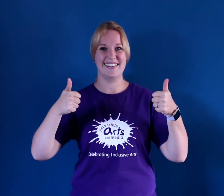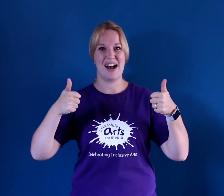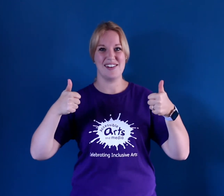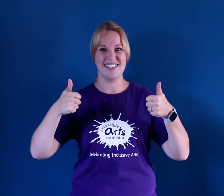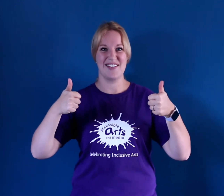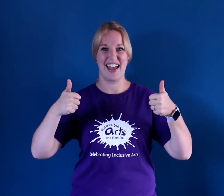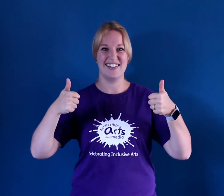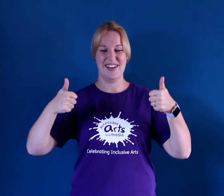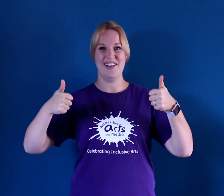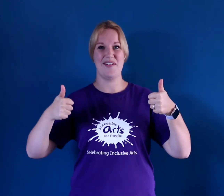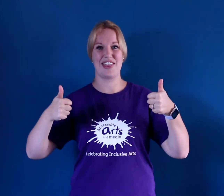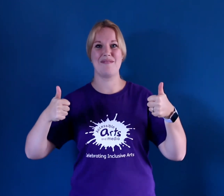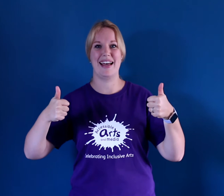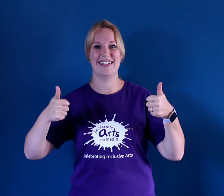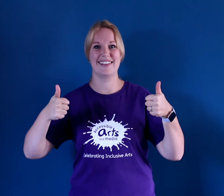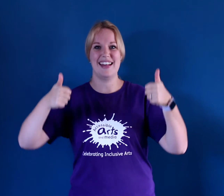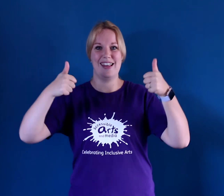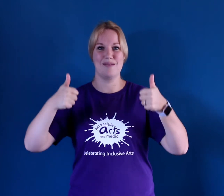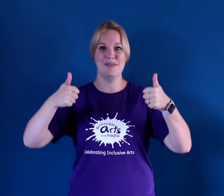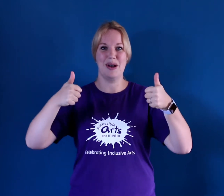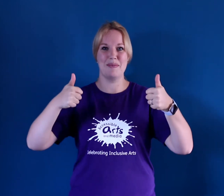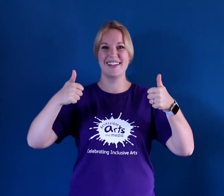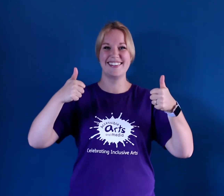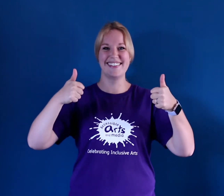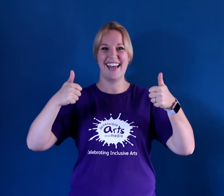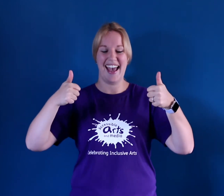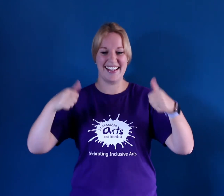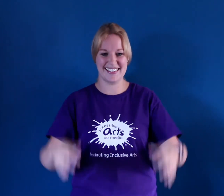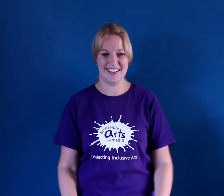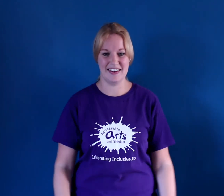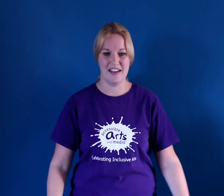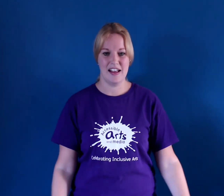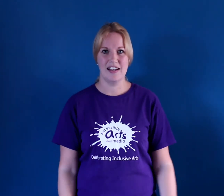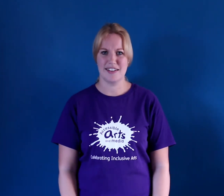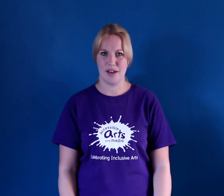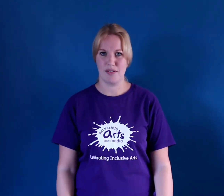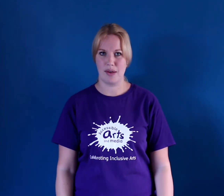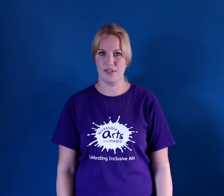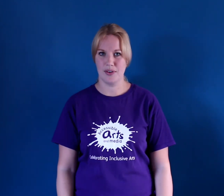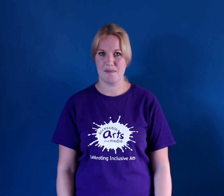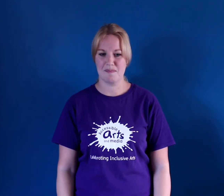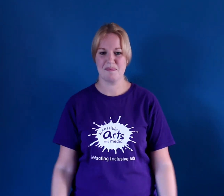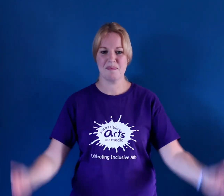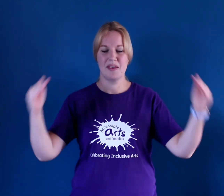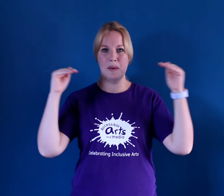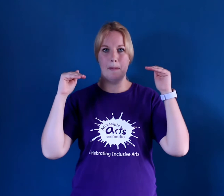that’s ones ok isn’t it? We know a thumb hand, stick your thumbs up! Excellent. Let’s go through those four.